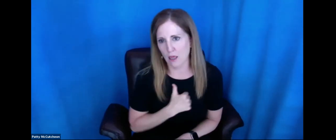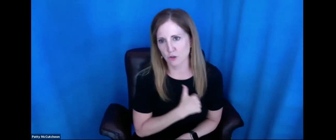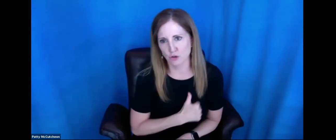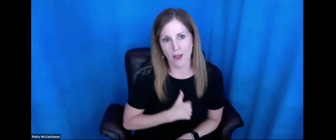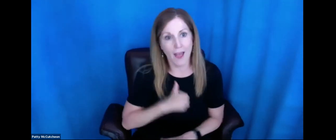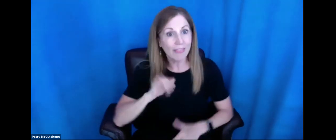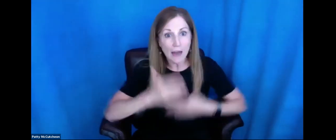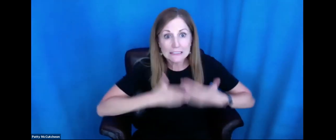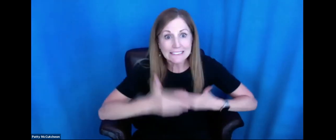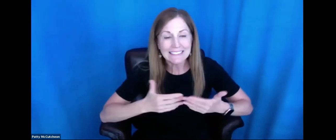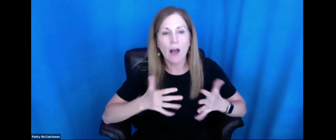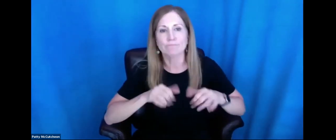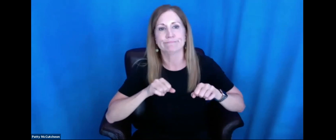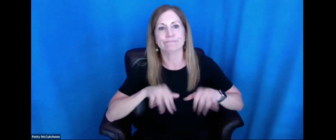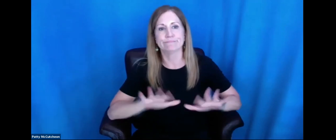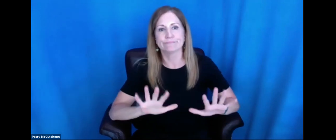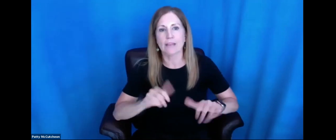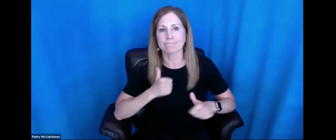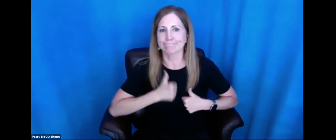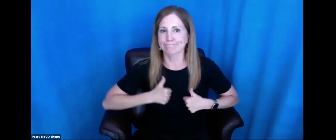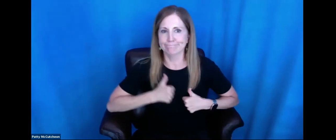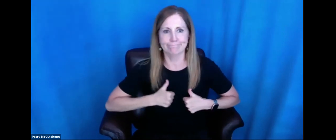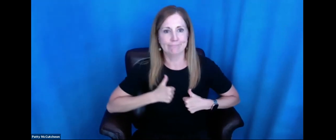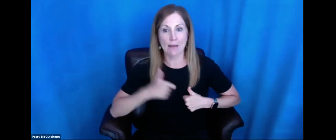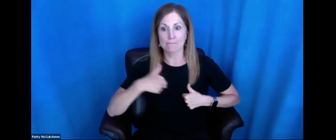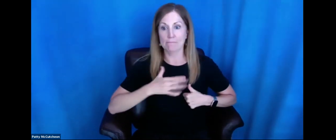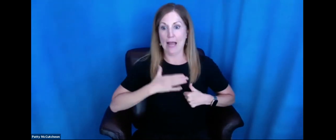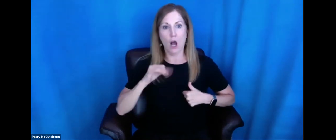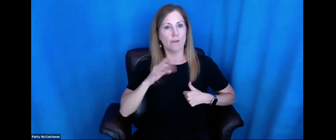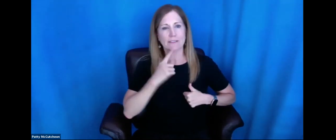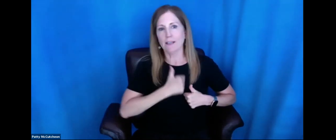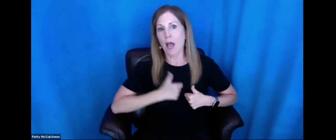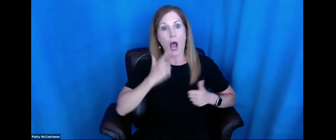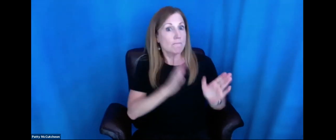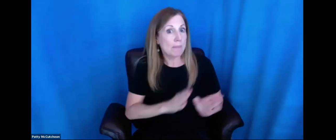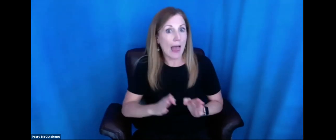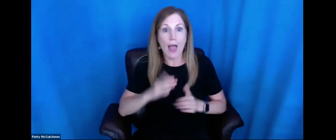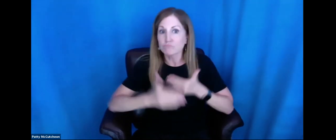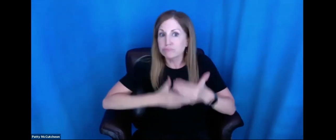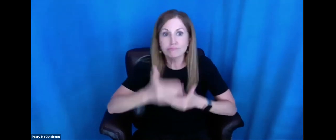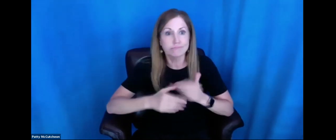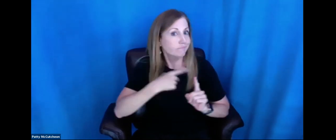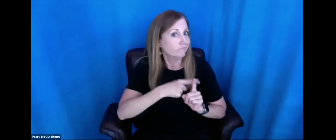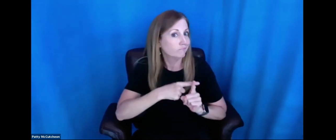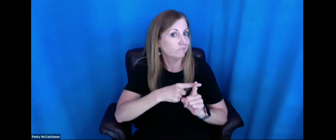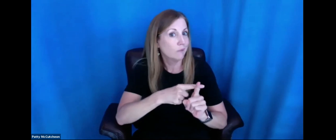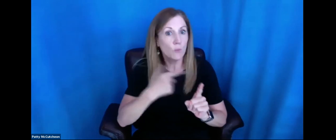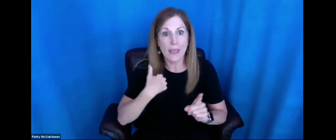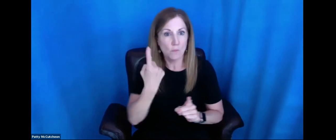Our office is sorry about that. Our intention all along as we had told you was to do that. We even had an individual in mind who we thought was